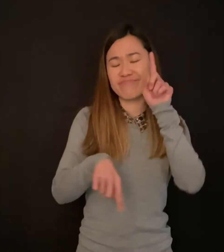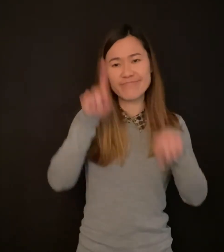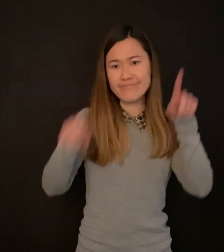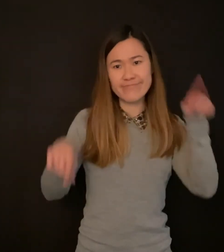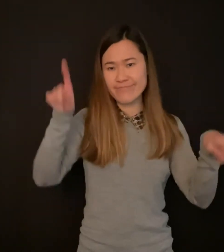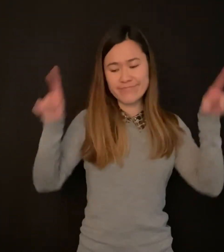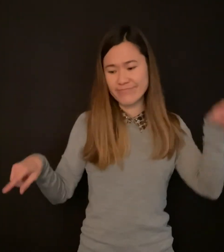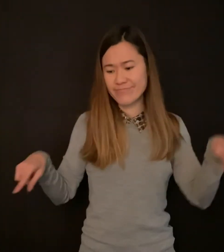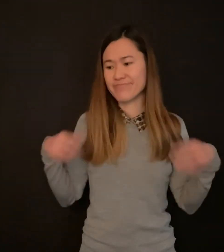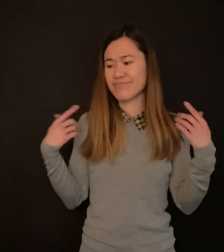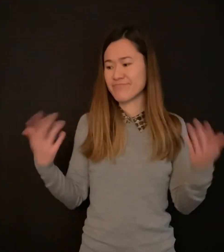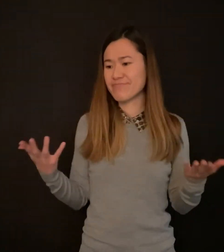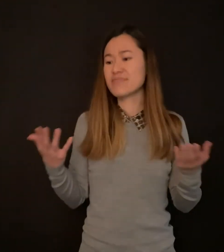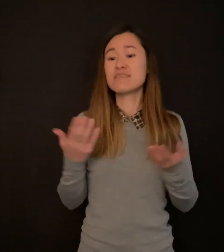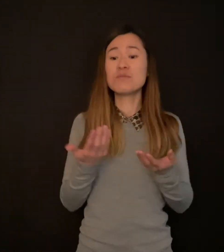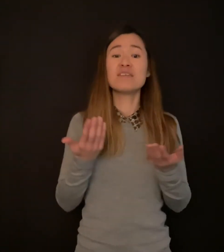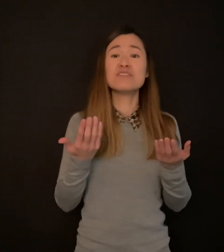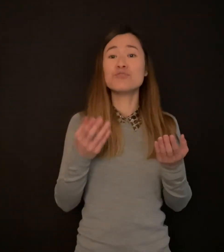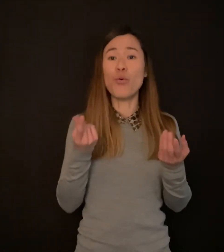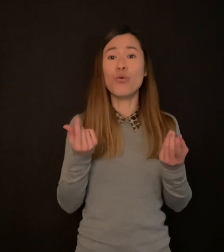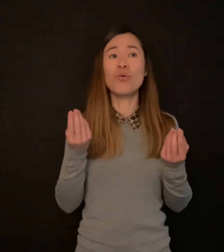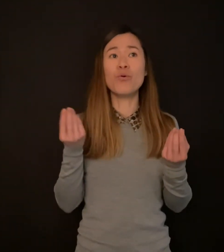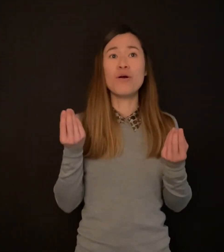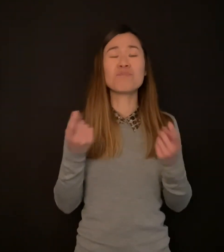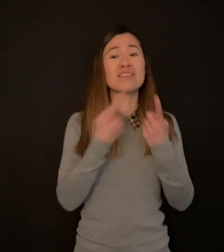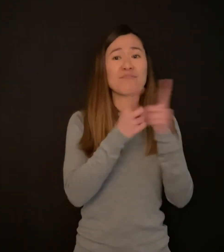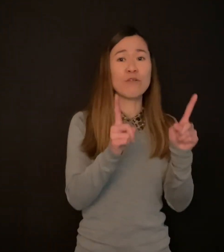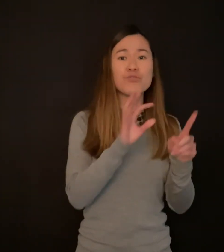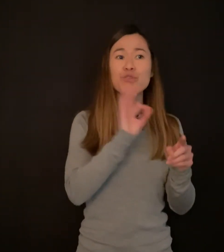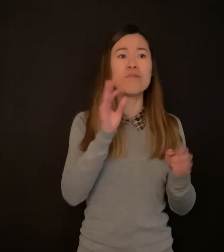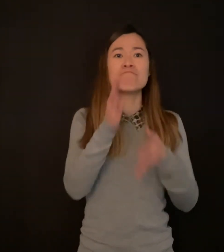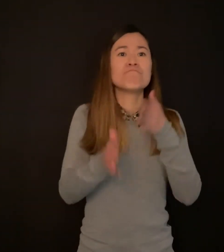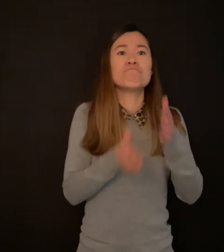Other ways for better self care, alcohol and drugs?